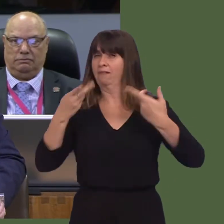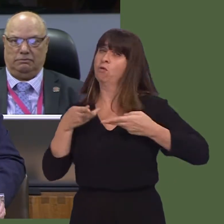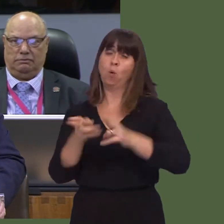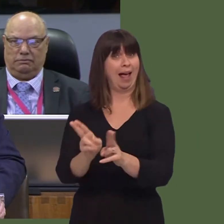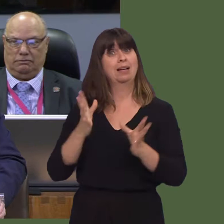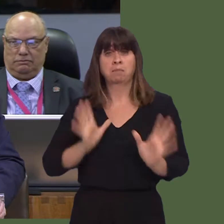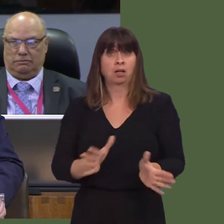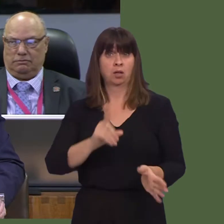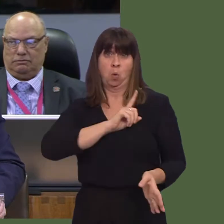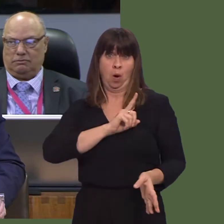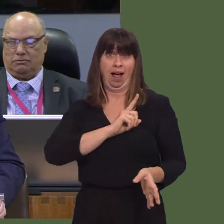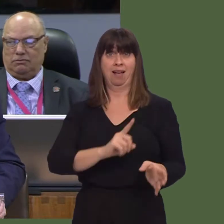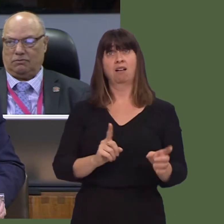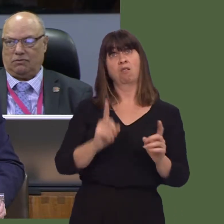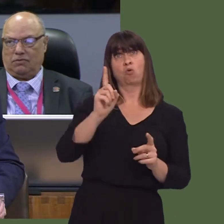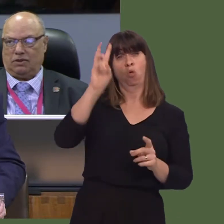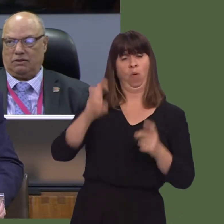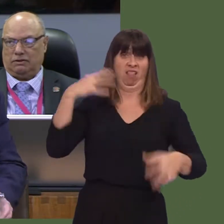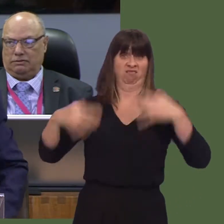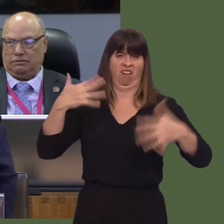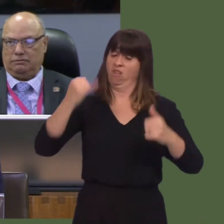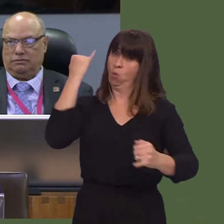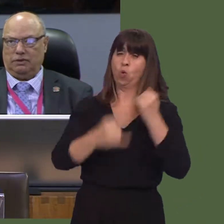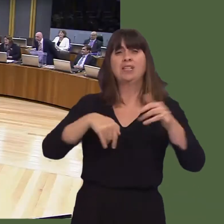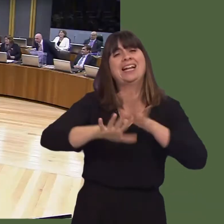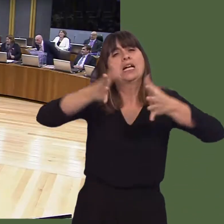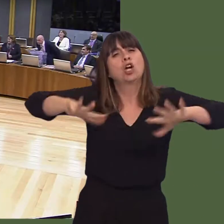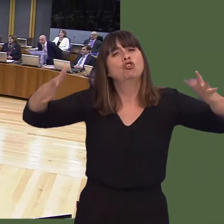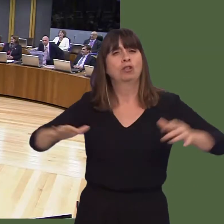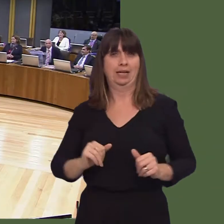authorities that will bear the brunt of these Labour-inflicted cuts?